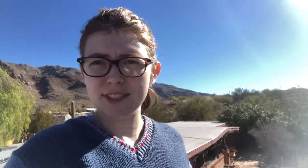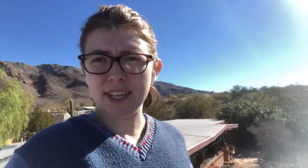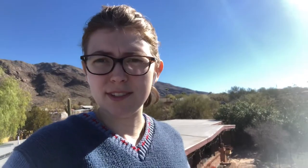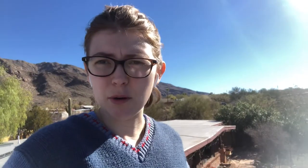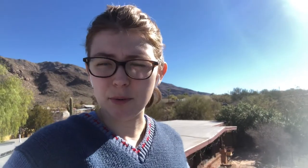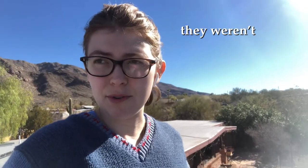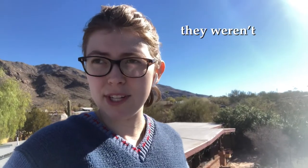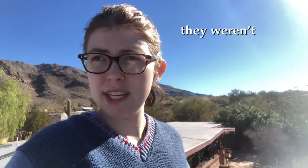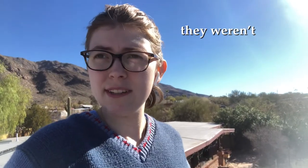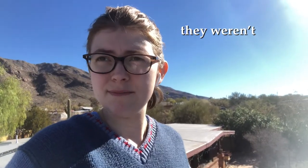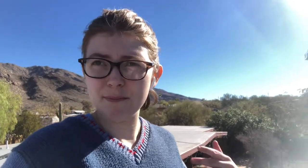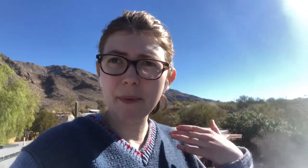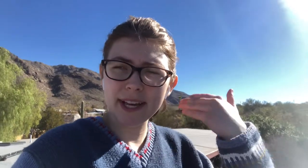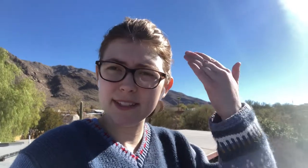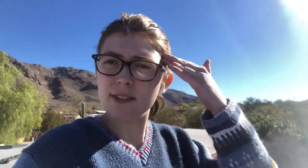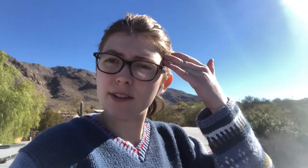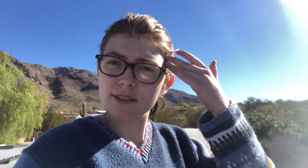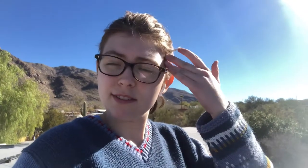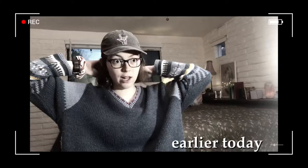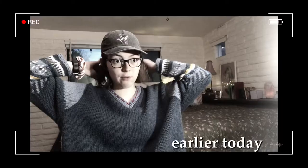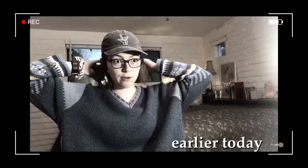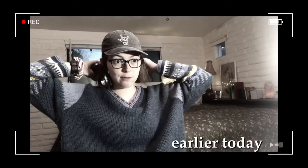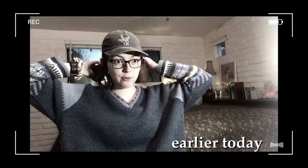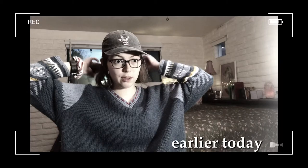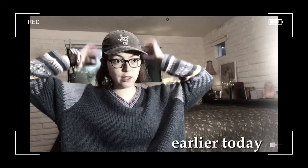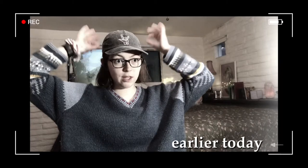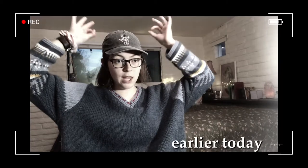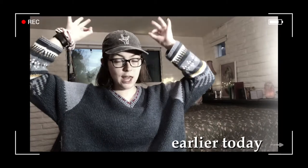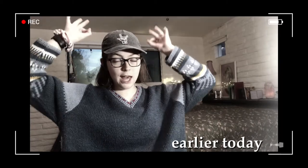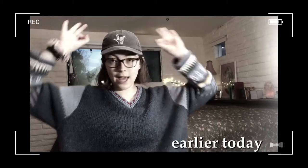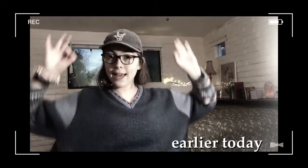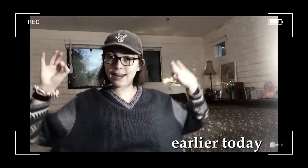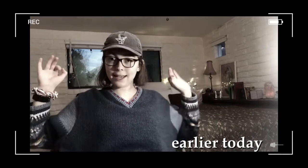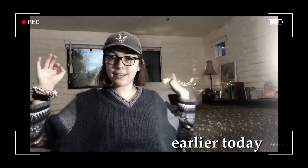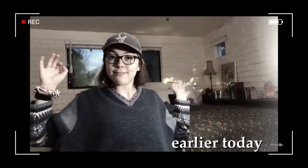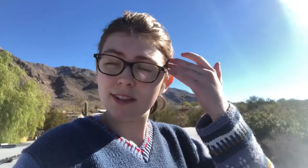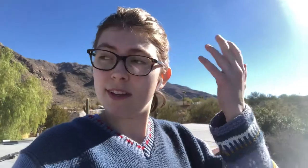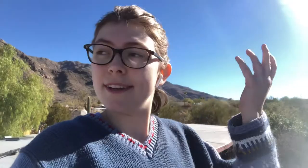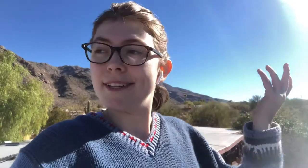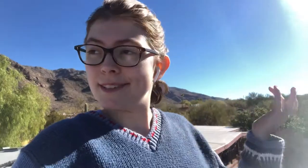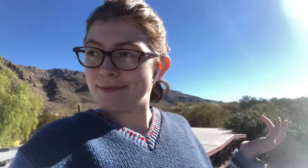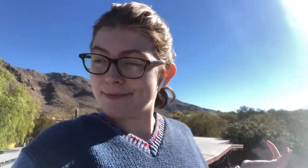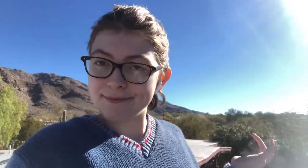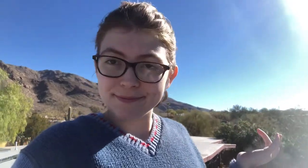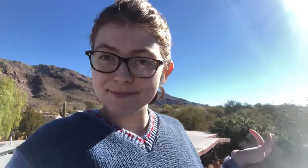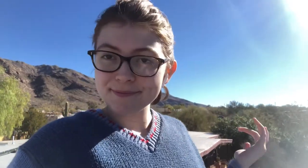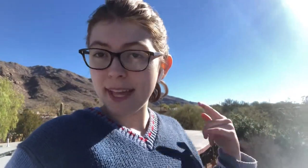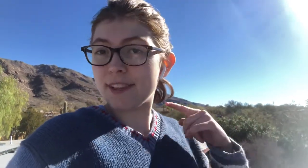just in case you're wondering my head still hurts i woke up with a headache it's from